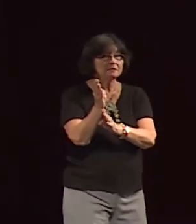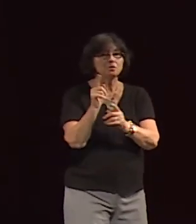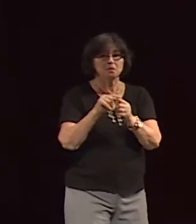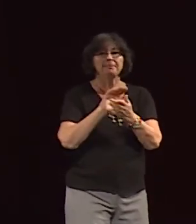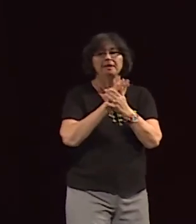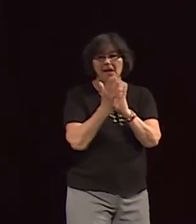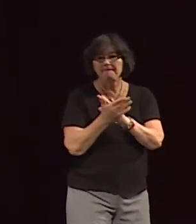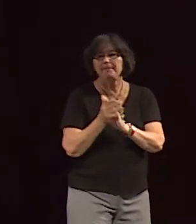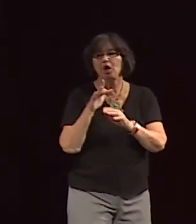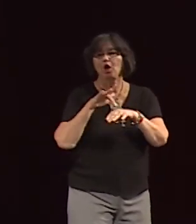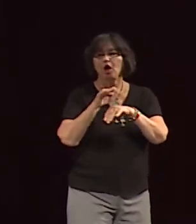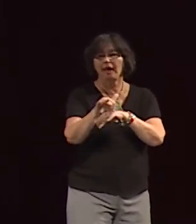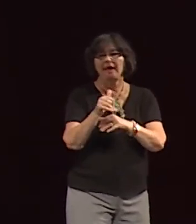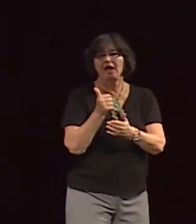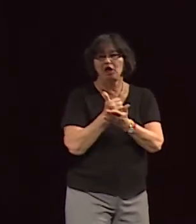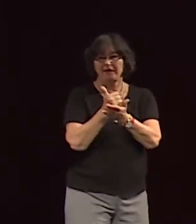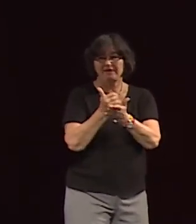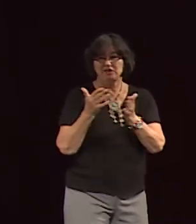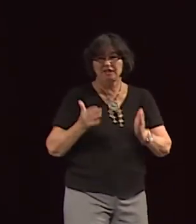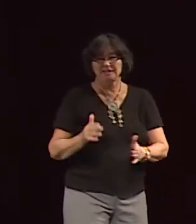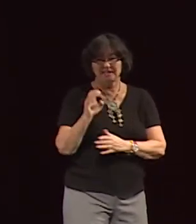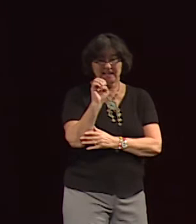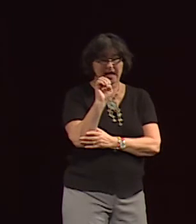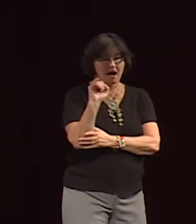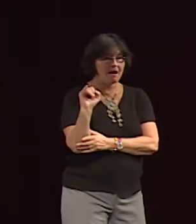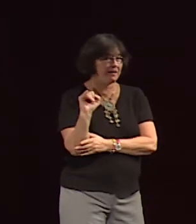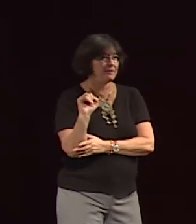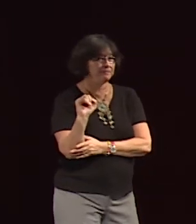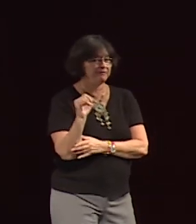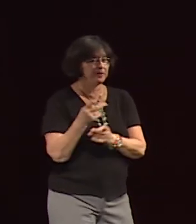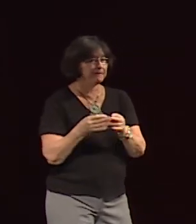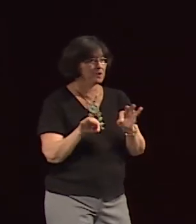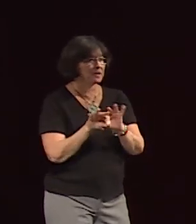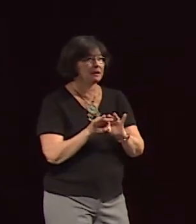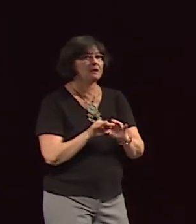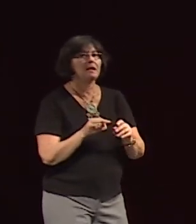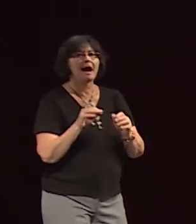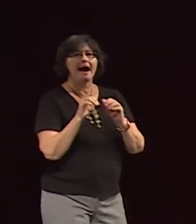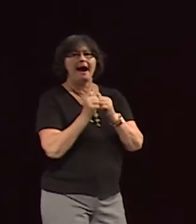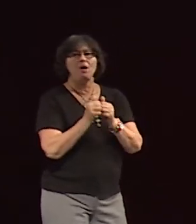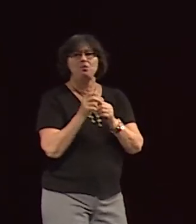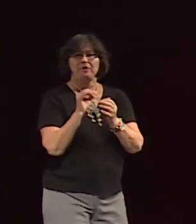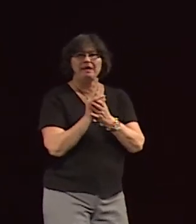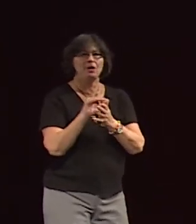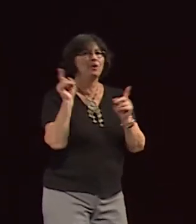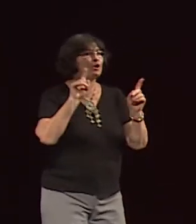if graduate schools don't have them? OK. Early interventions are very important.